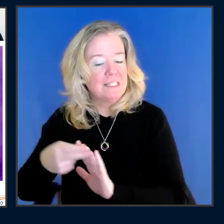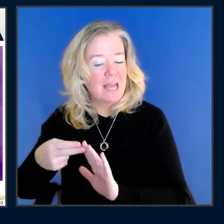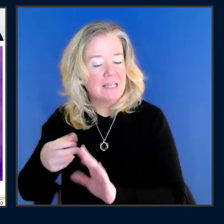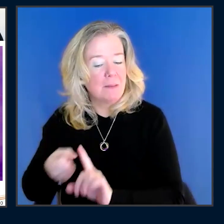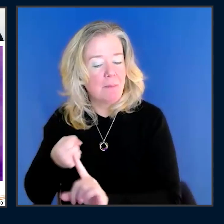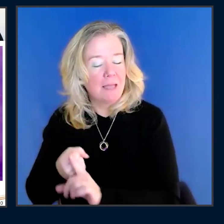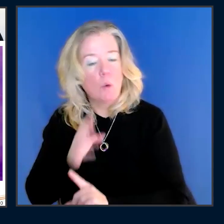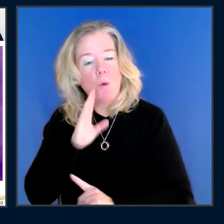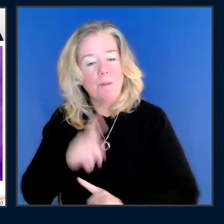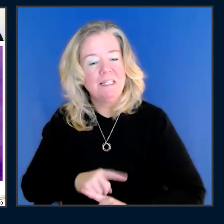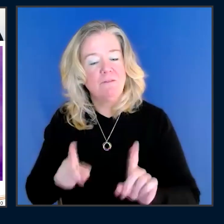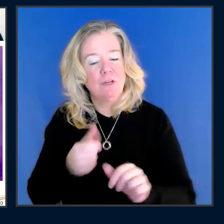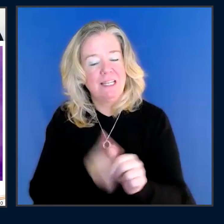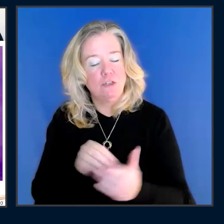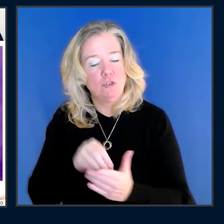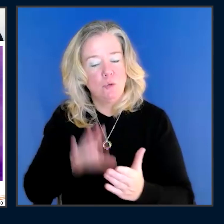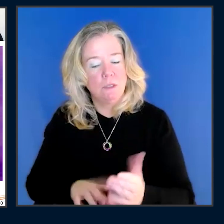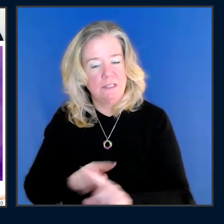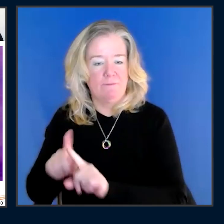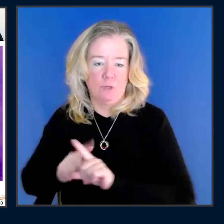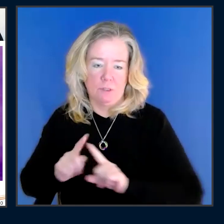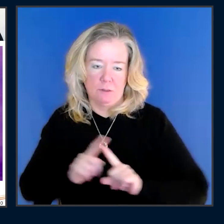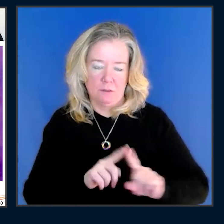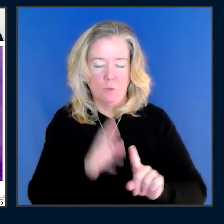may be completely different for each student,